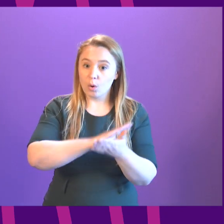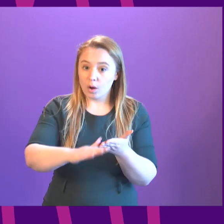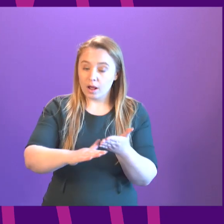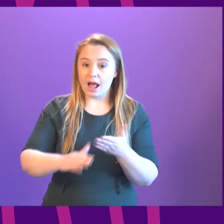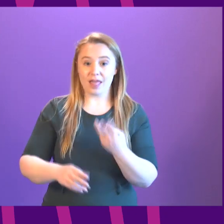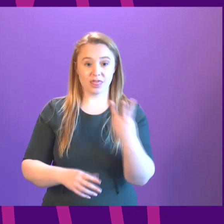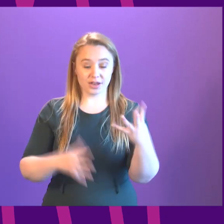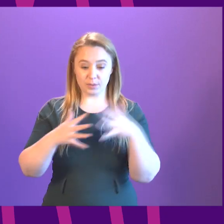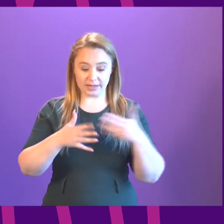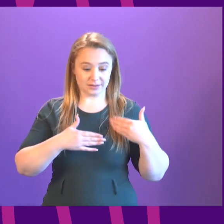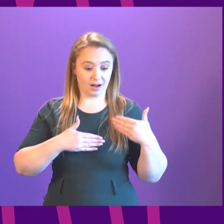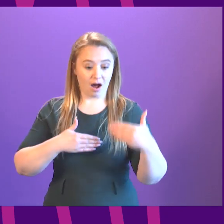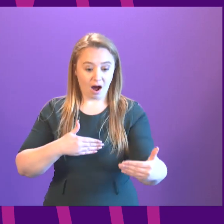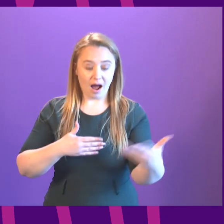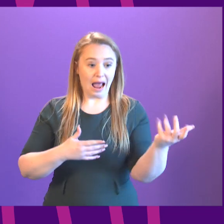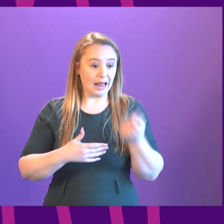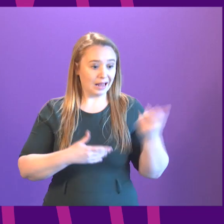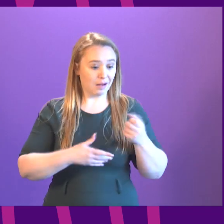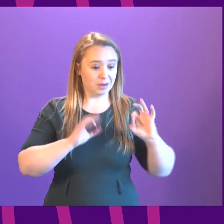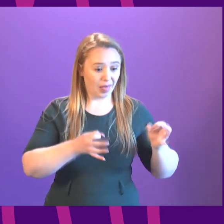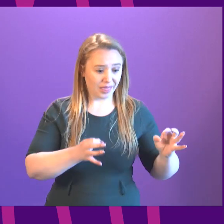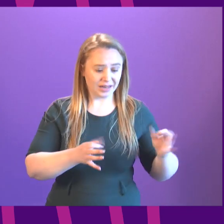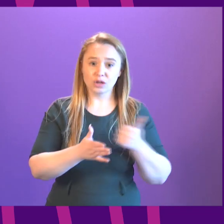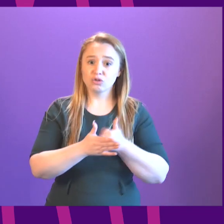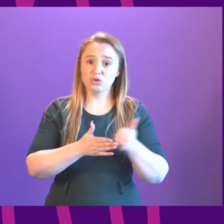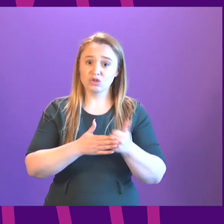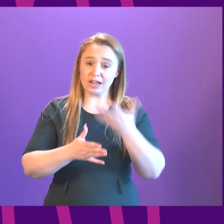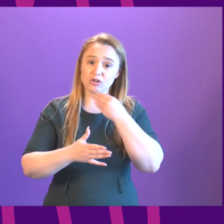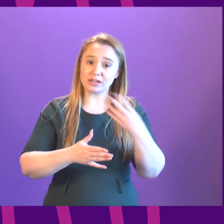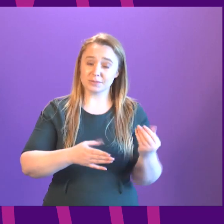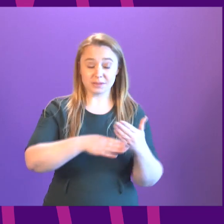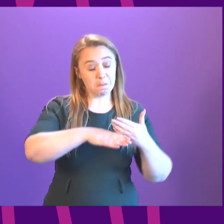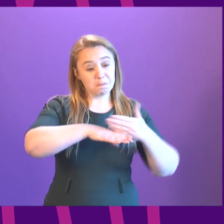which is normally their busiest period. They are saying that they need greater support